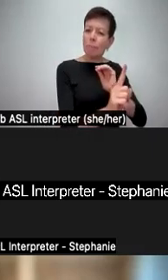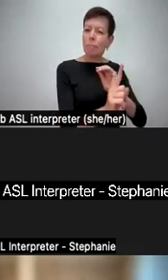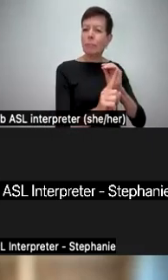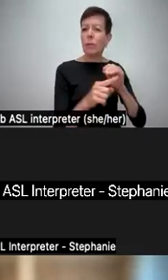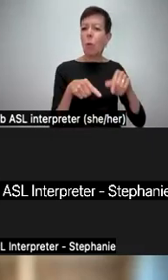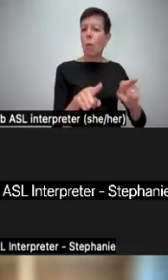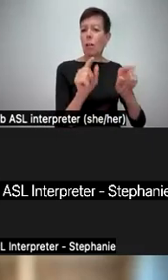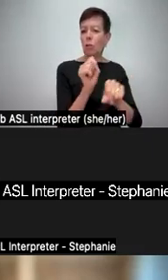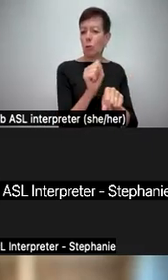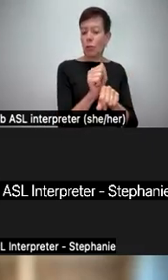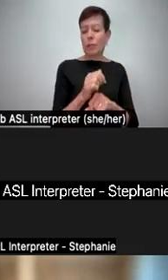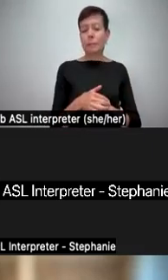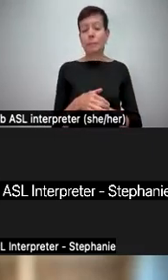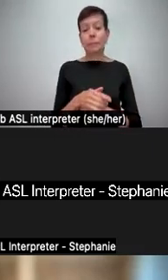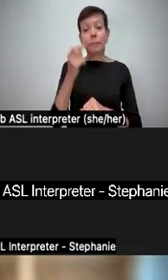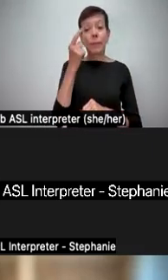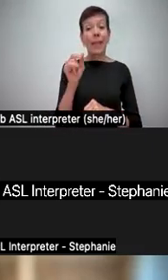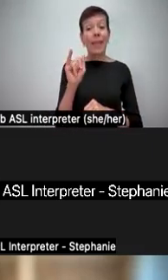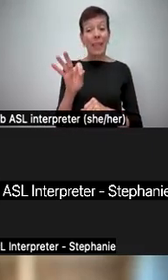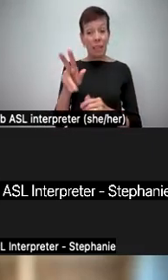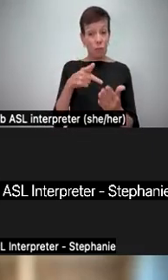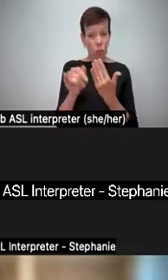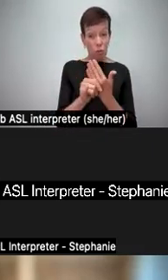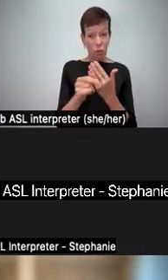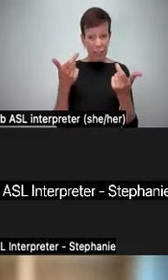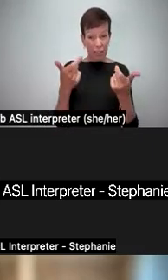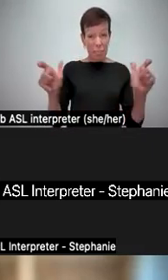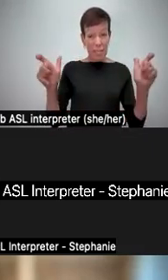engineering approvals will not be considered, including sculptures and objects with moving